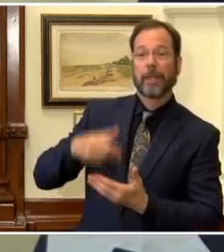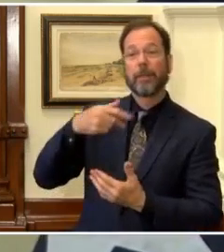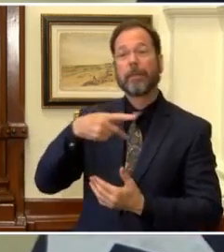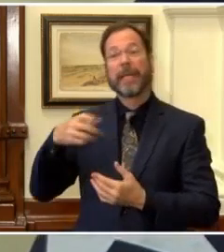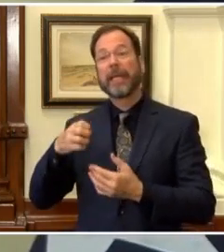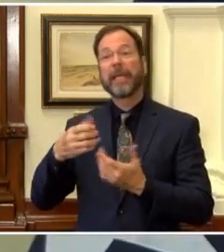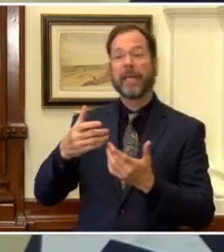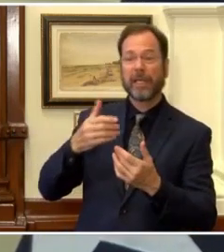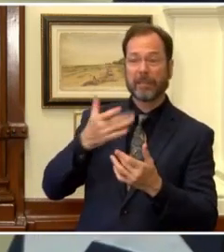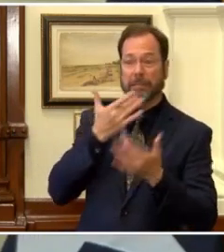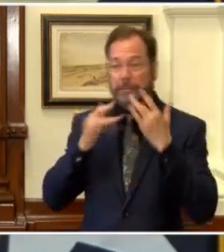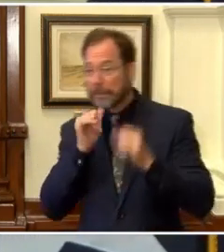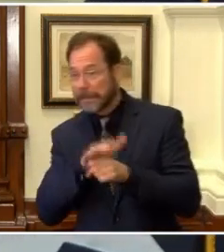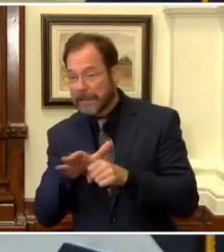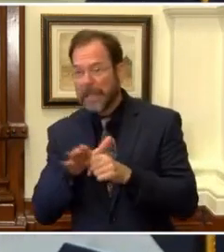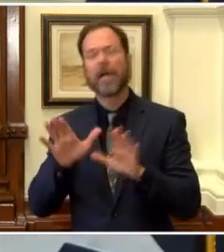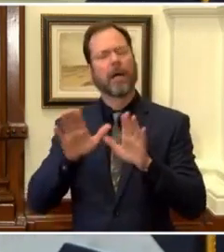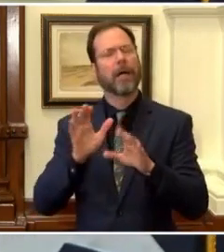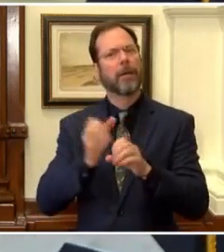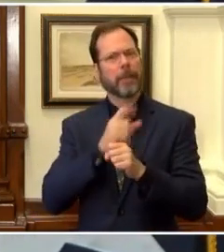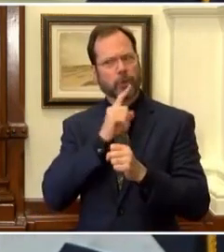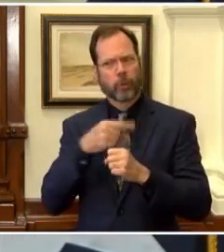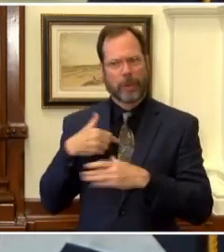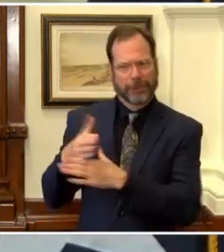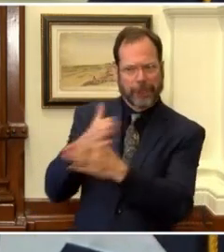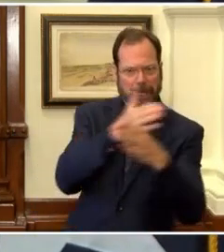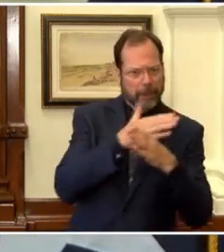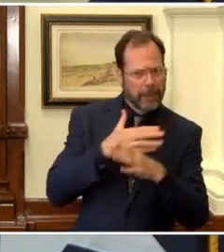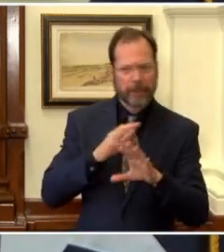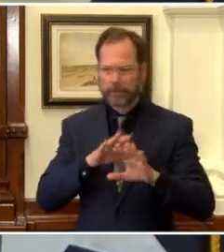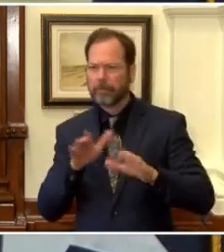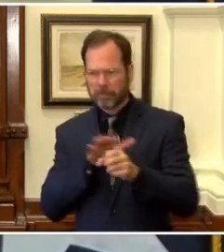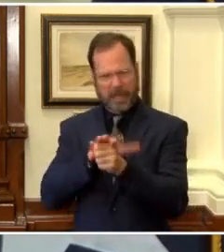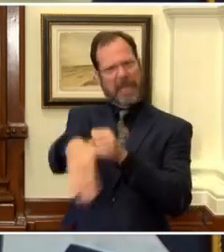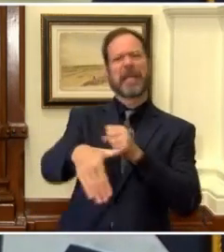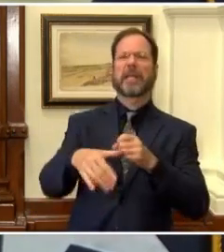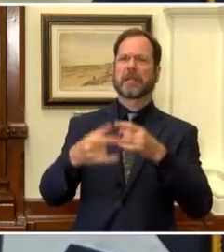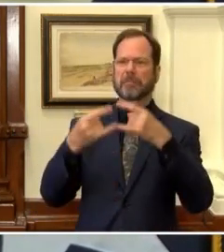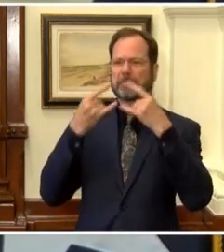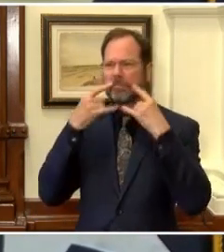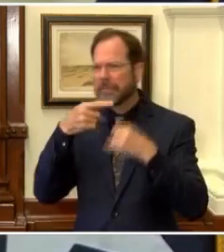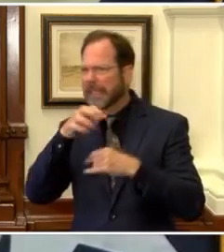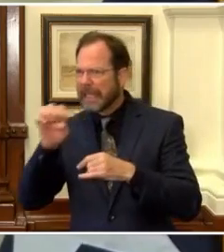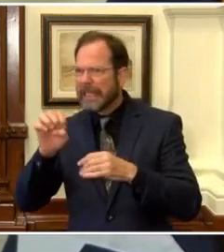AND WE HAVE ABOUT 20 -- WE HAVE ABOUT 24 MILLION IN STORAGE AND MORE IN ROUTE.